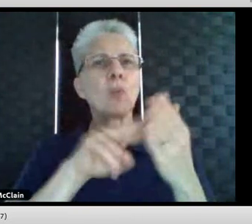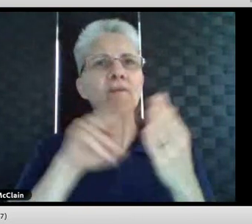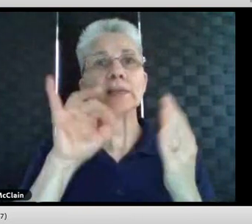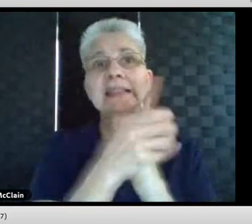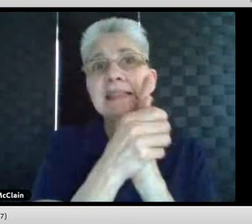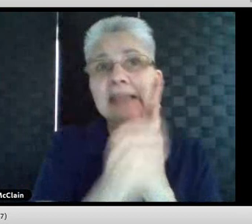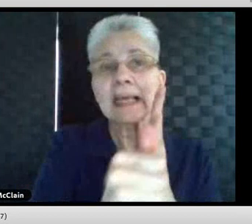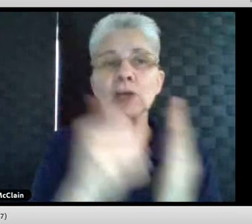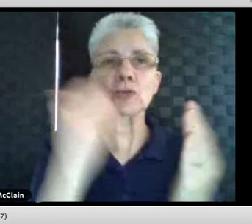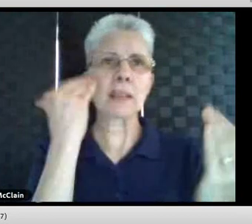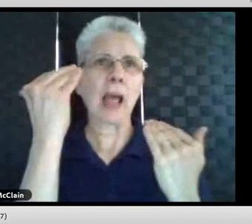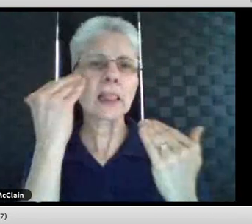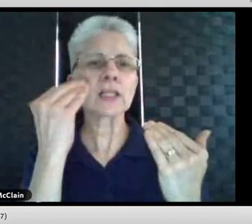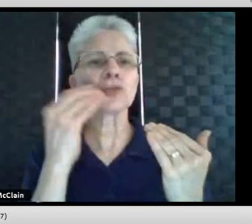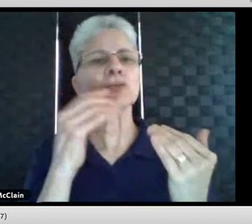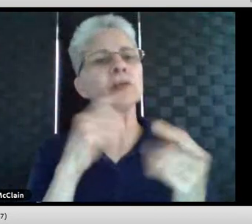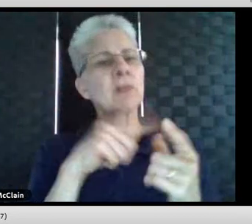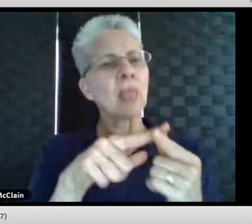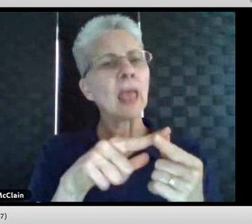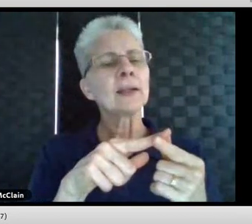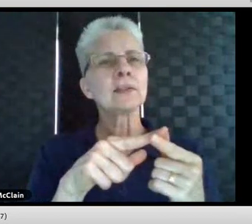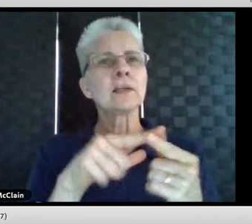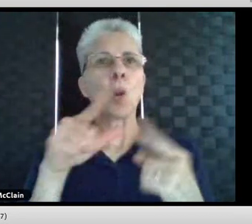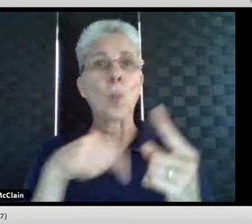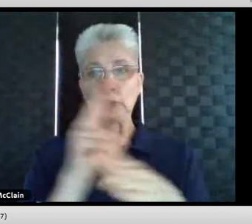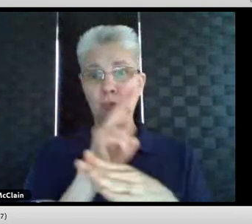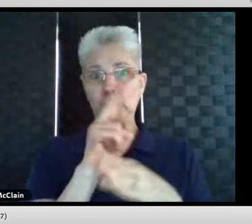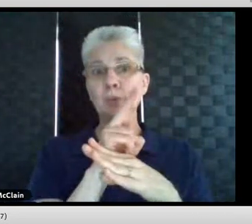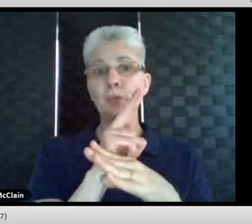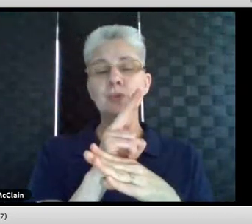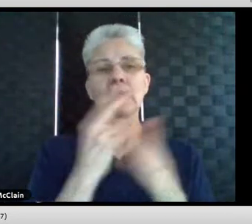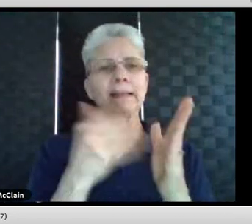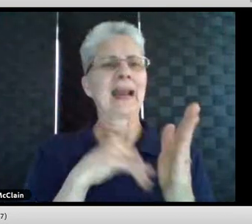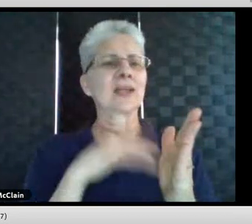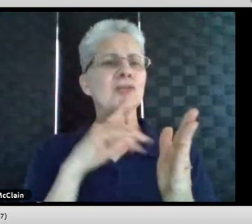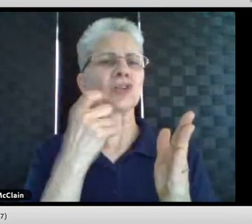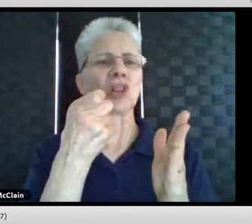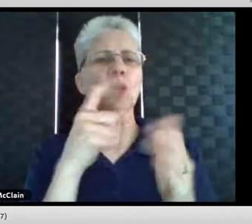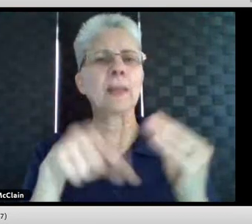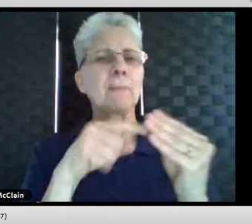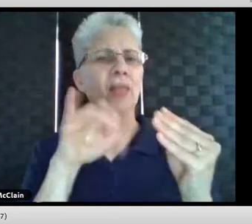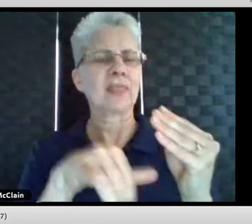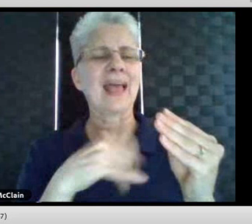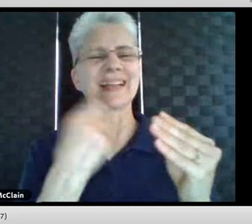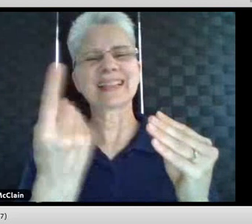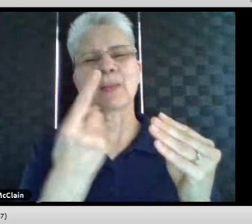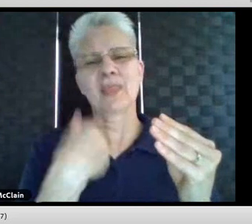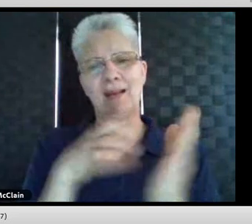and then, you know, when to use... Again, I talked to you a little bit, and this is just something I've learned,